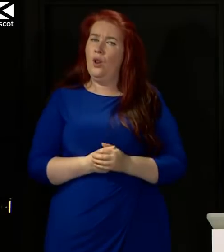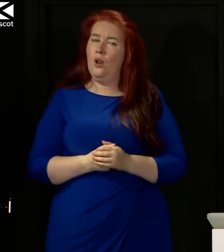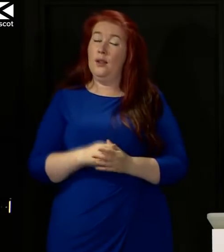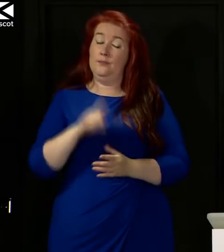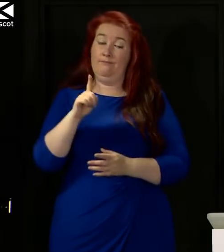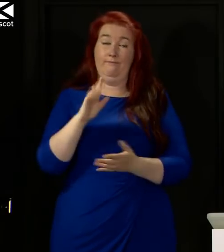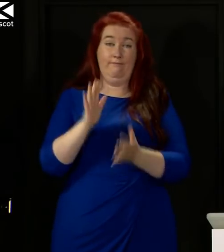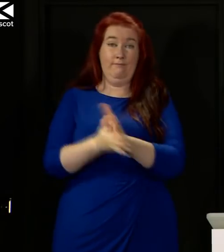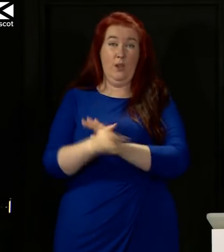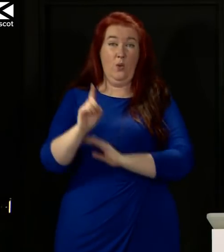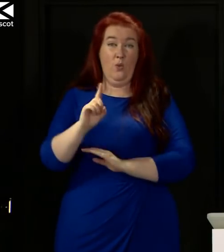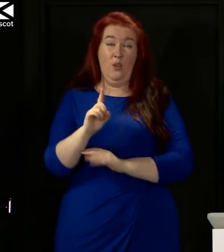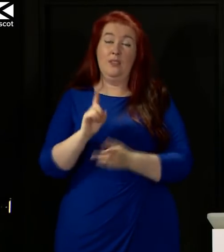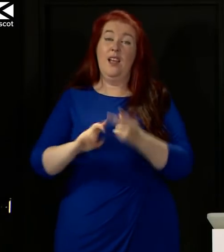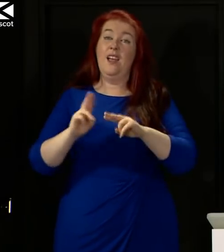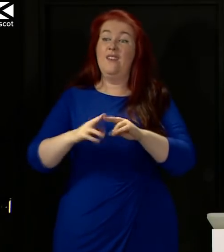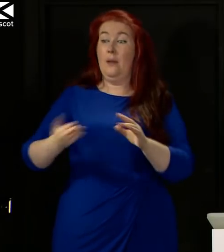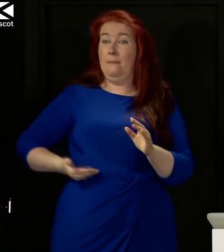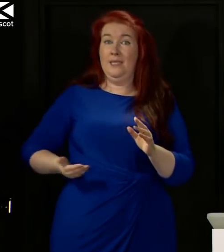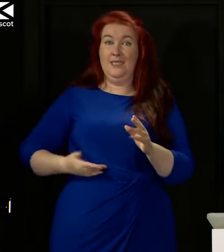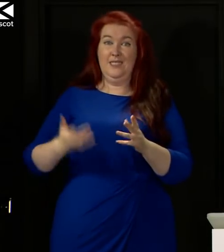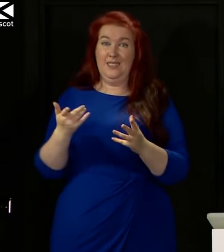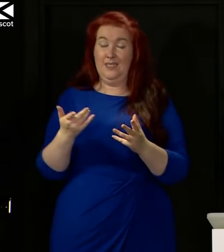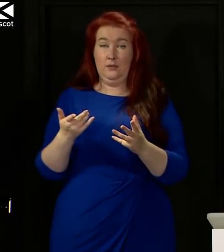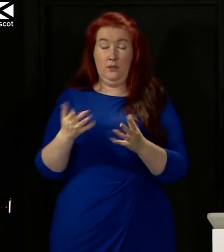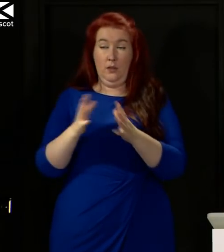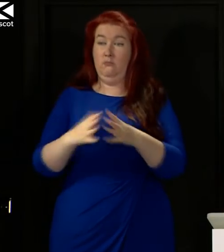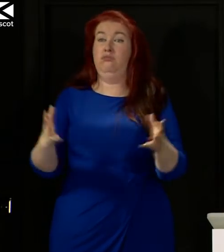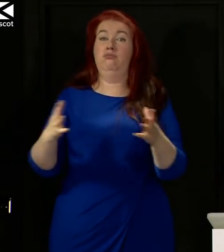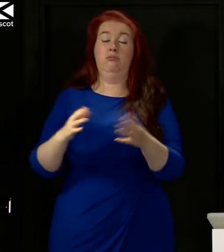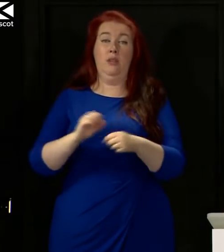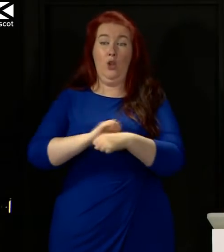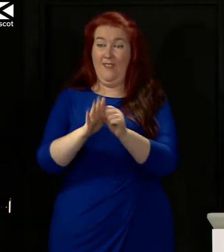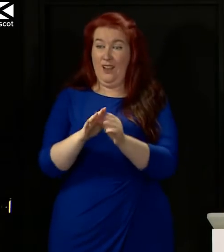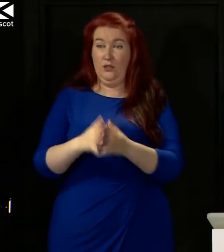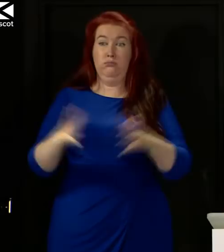right now is this virus runs out of control again and we are back to square one. I have